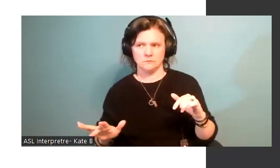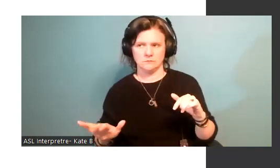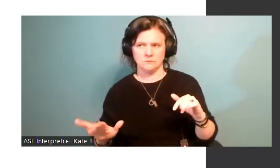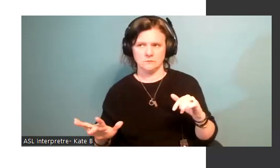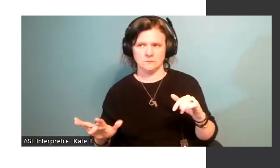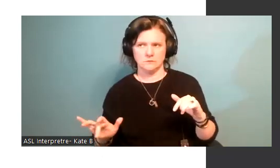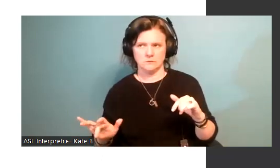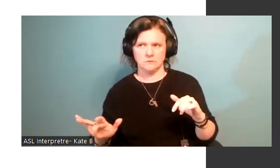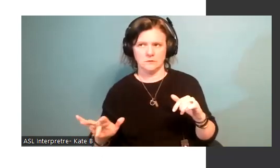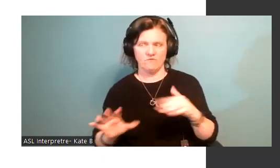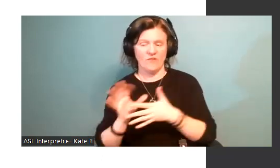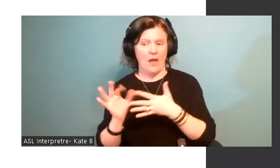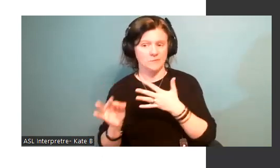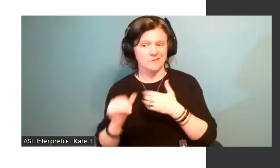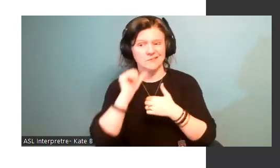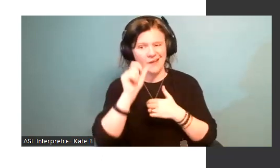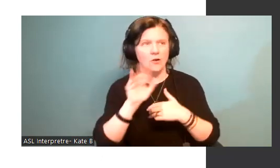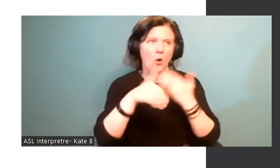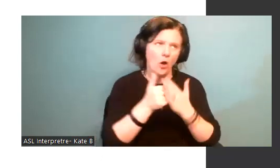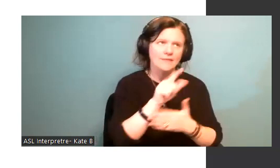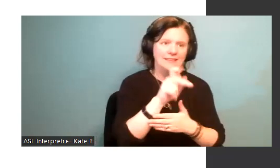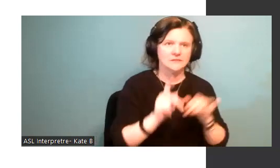of using the arrow keys to navigate instead of